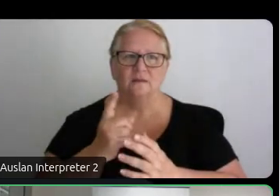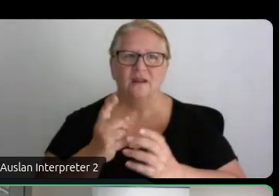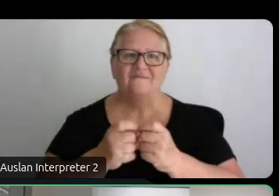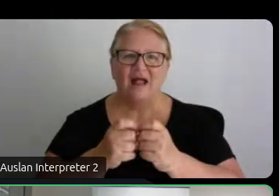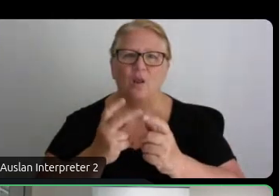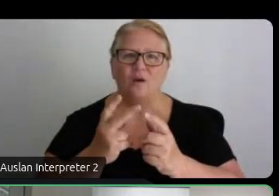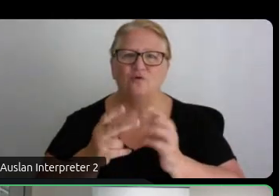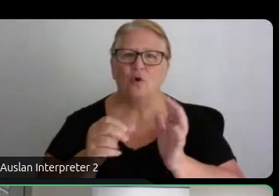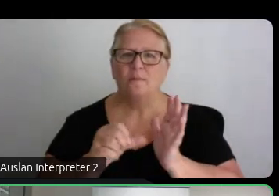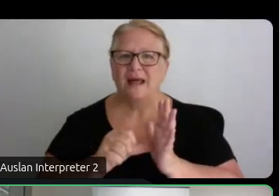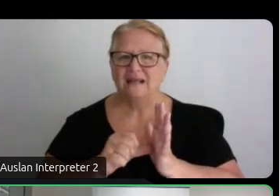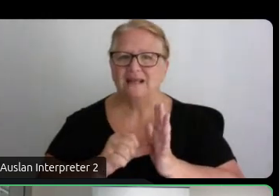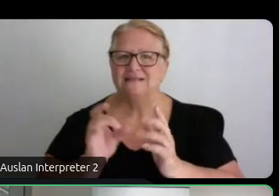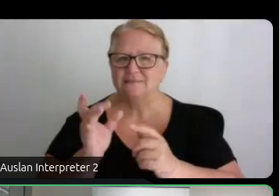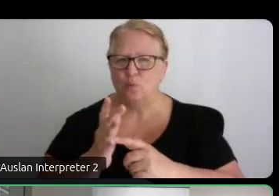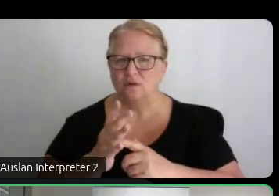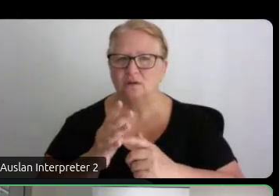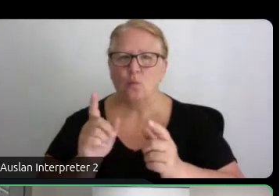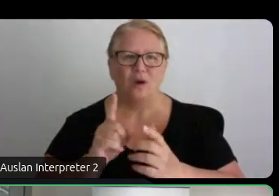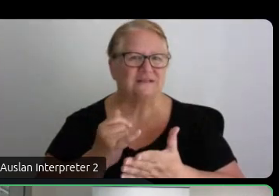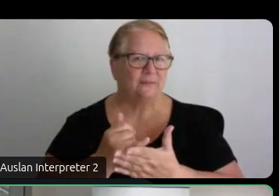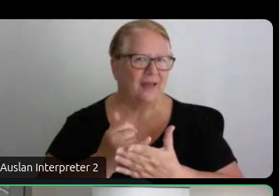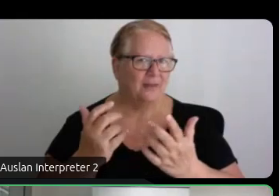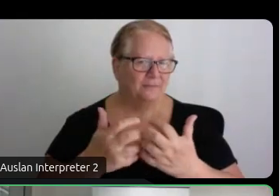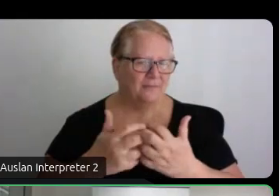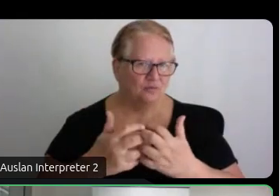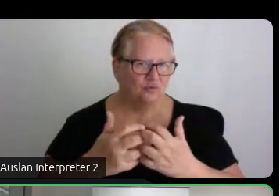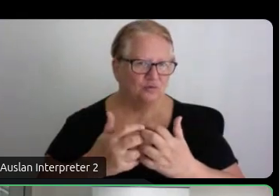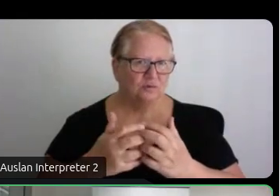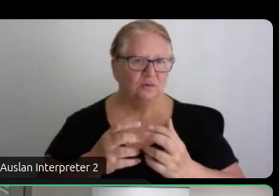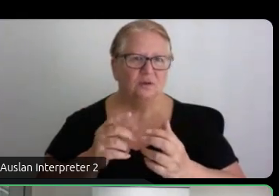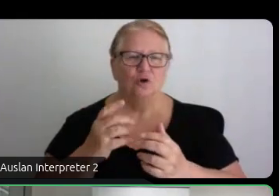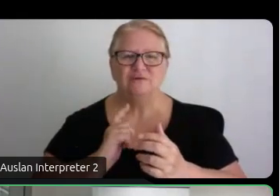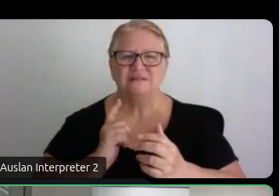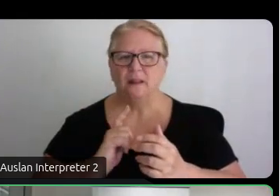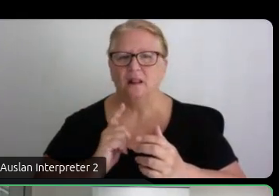a big one. Uh reasonable informal support uh particularly for children is is a big